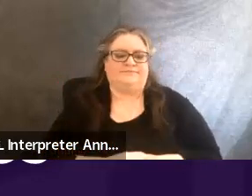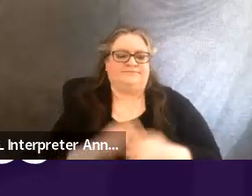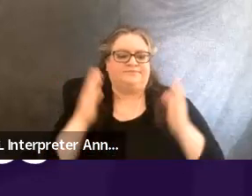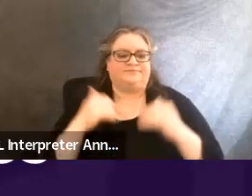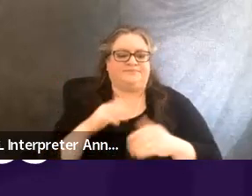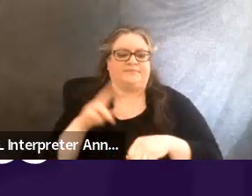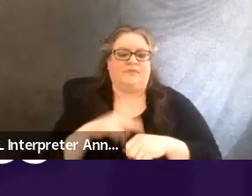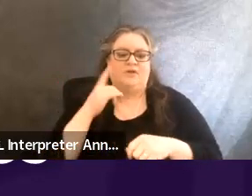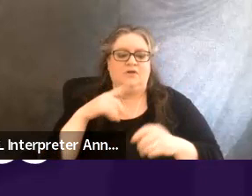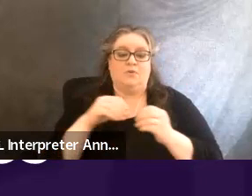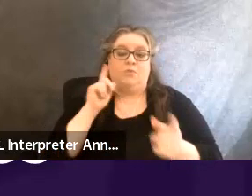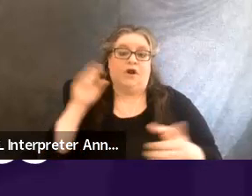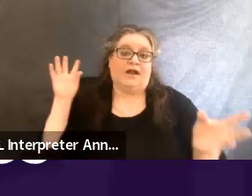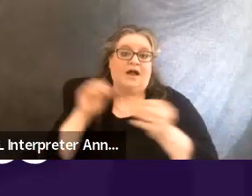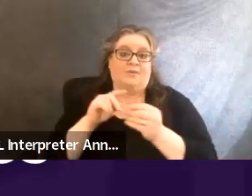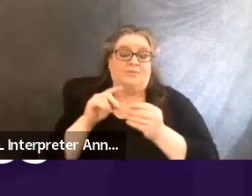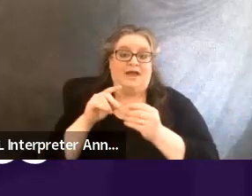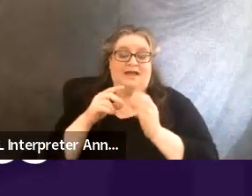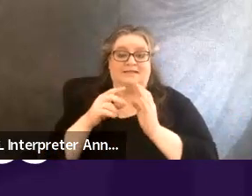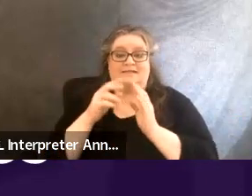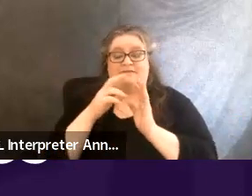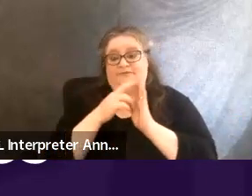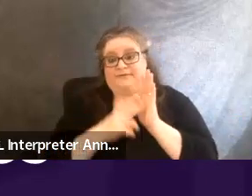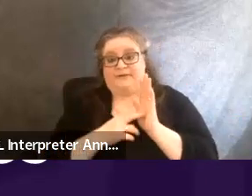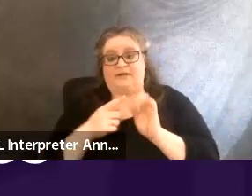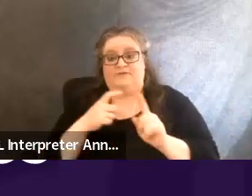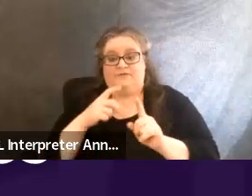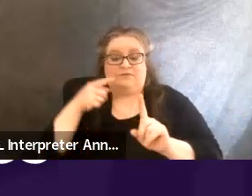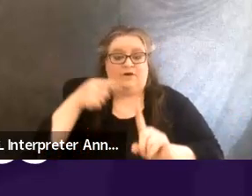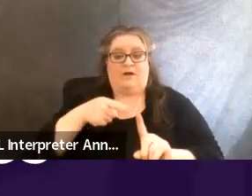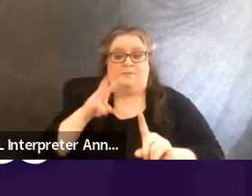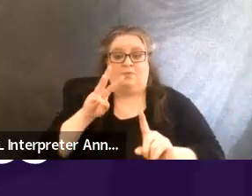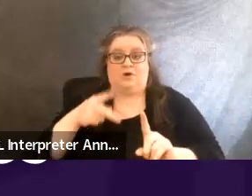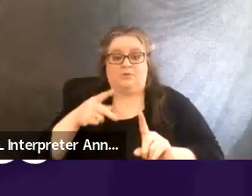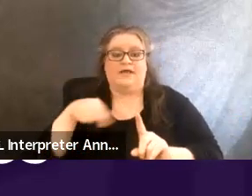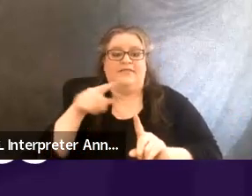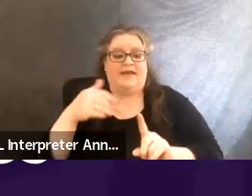the more comprehensive guide straight from WordPress, they have something